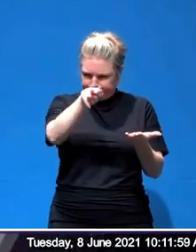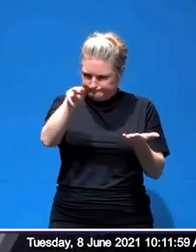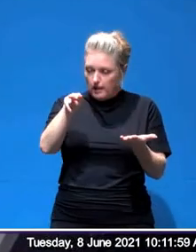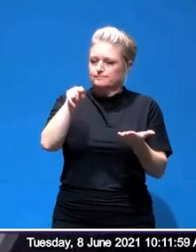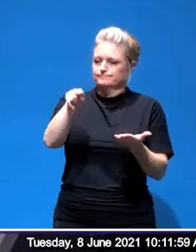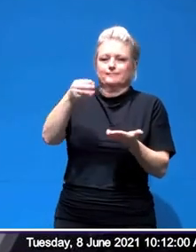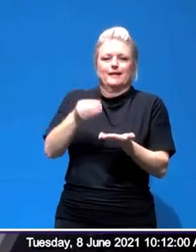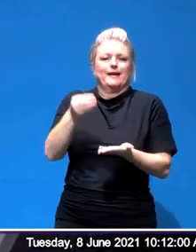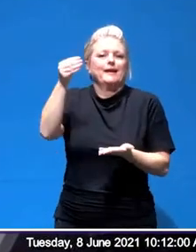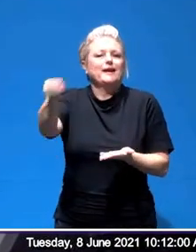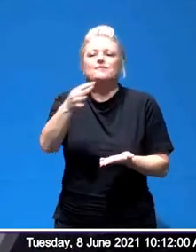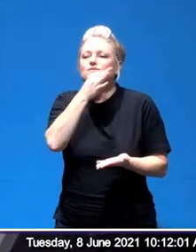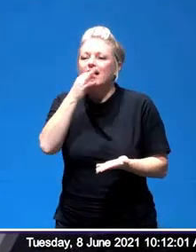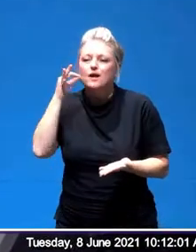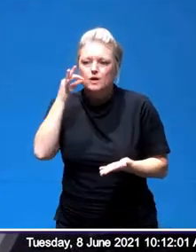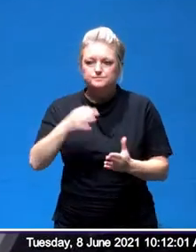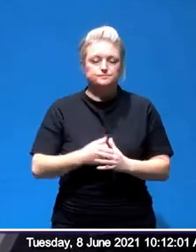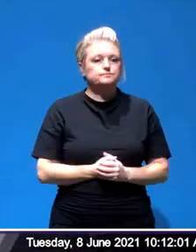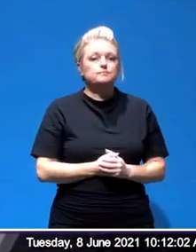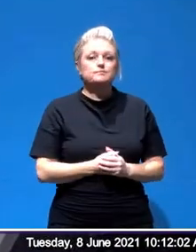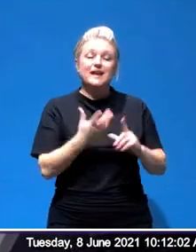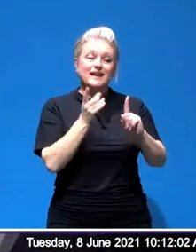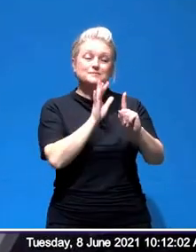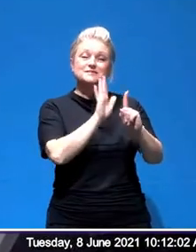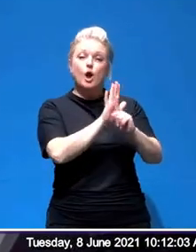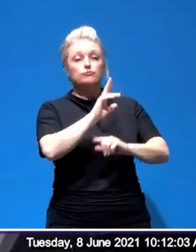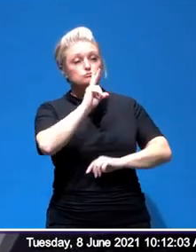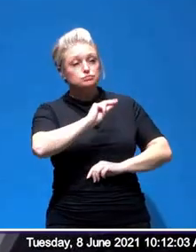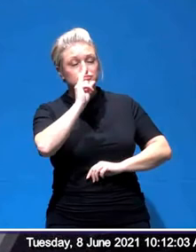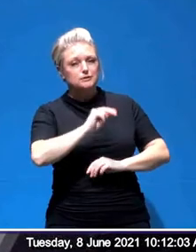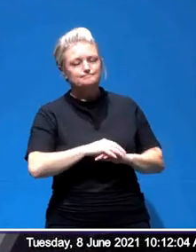Daniel has very limited speech and a limited ability to articulate himself